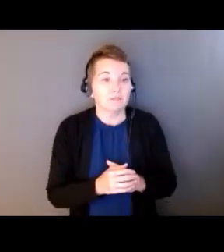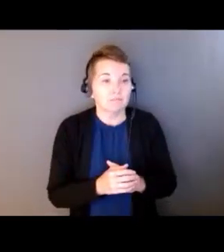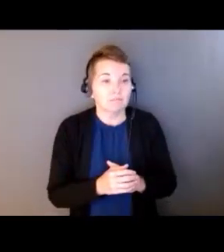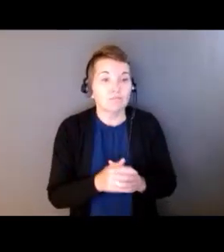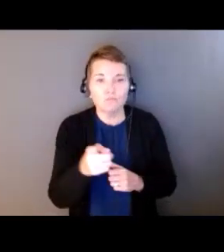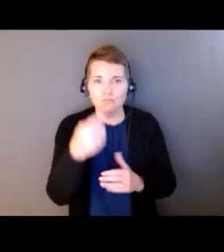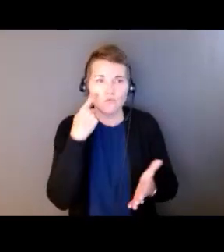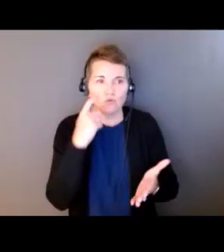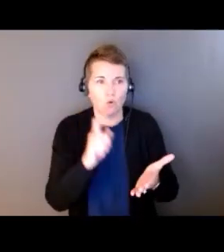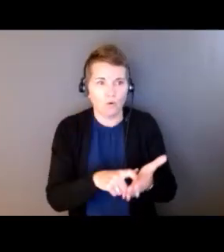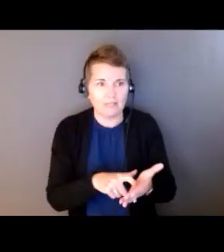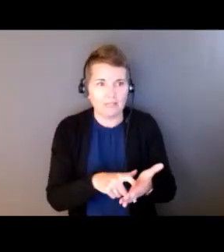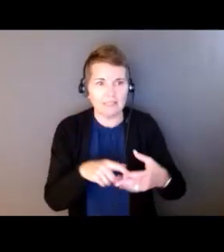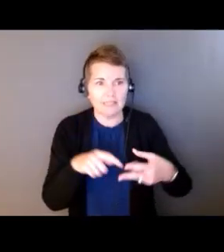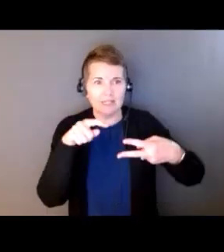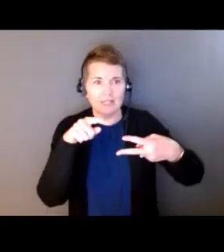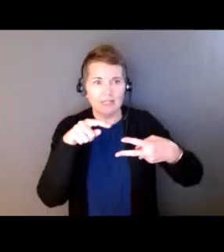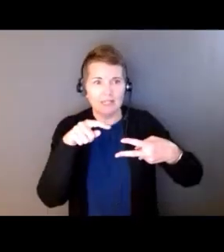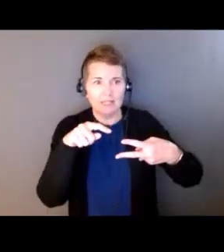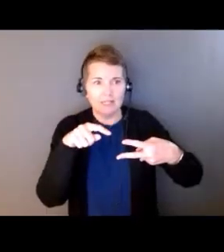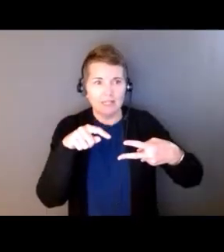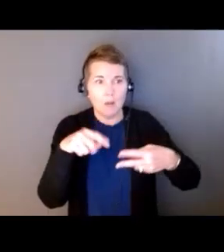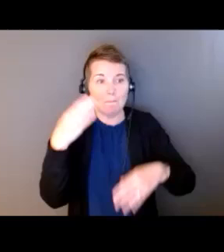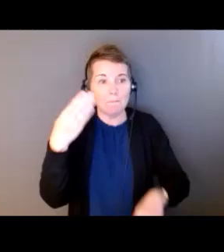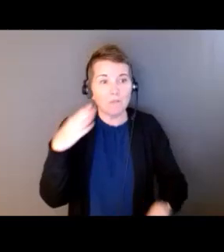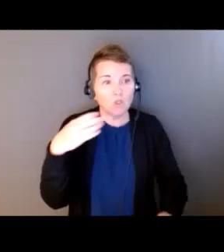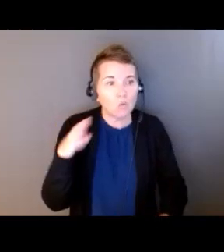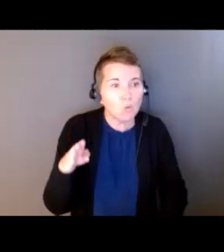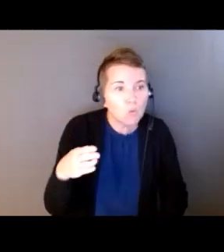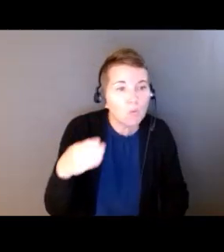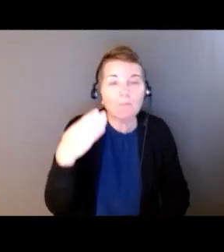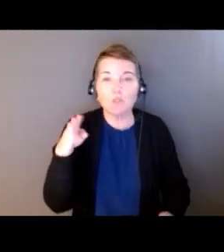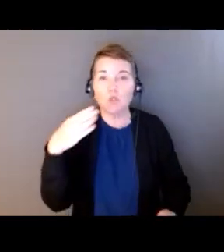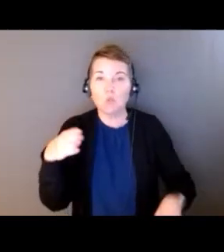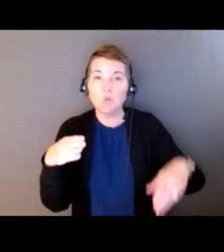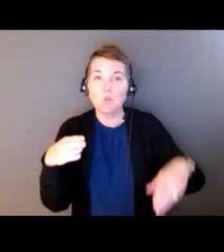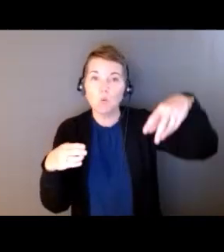There's a Revenue tab highlighted in blue that we're seeing currently and an Expenses tab.